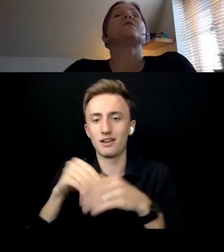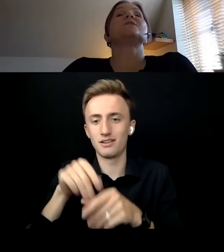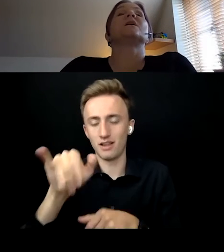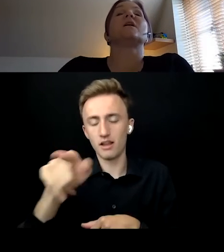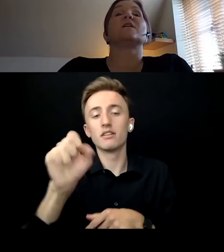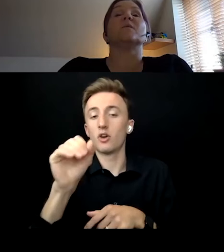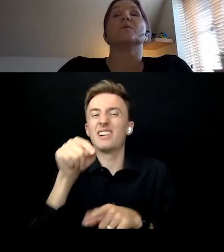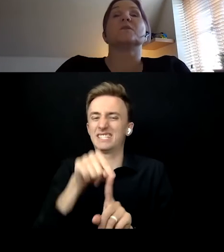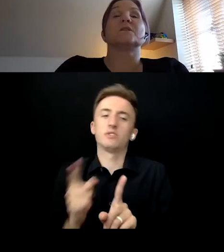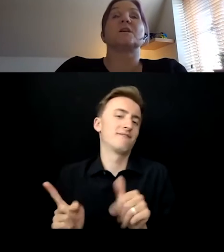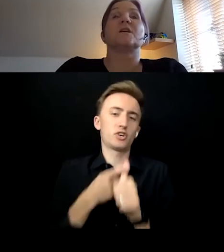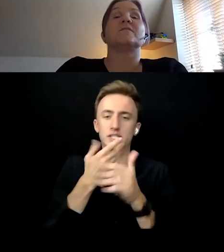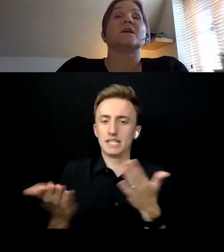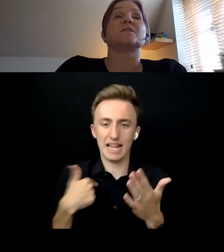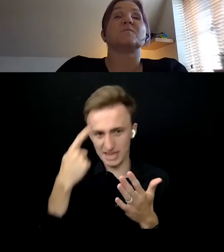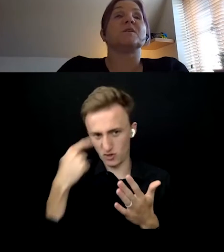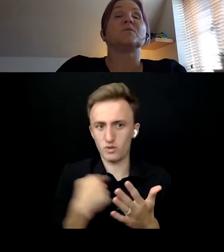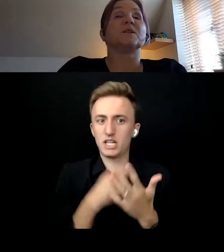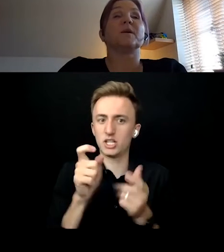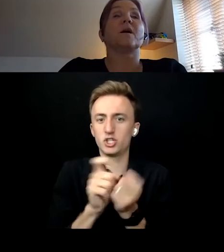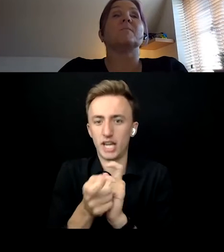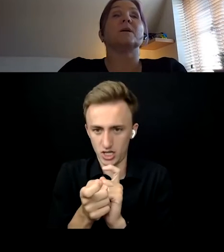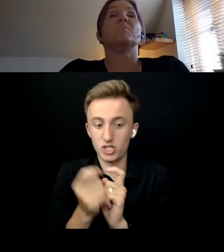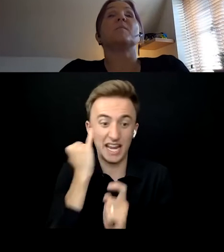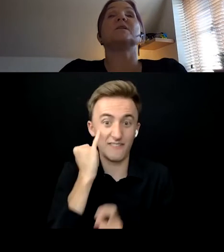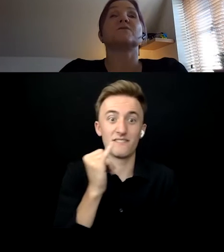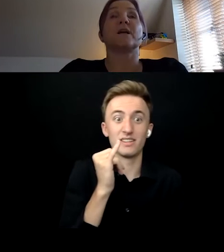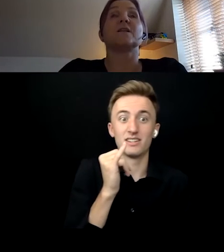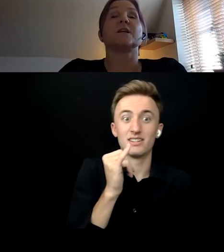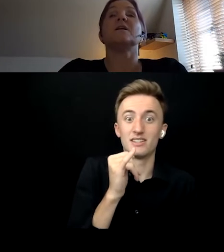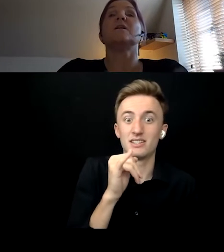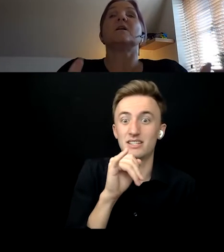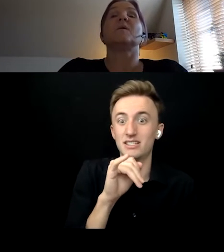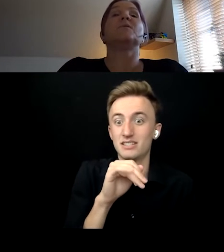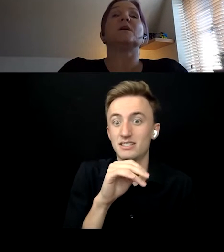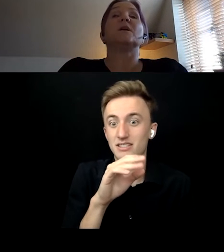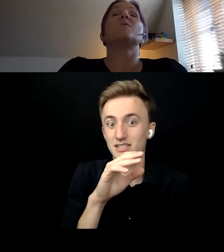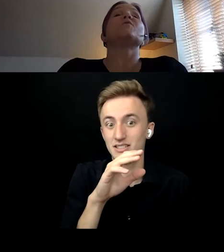the first thing I think we want to see if CSS speech was an implement of reality. By the way